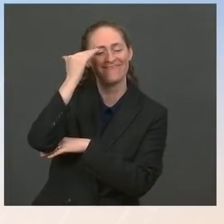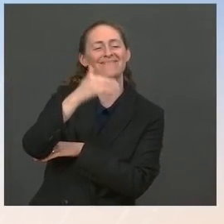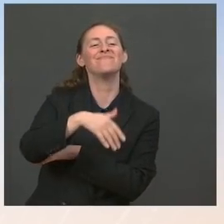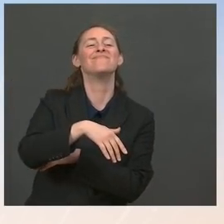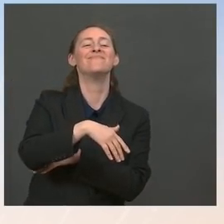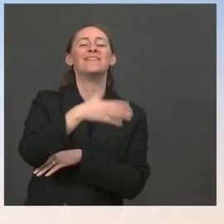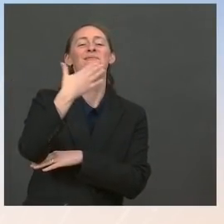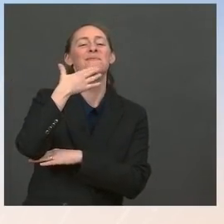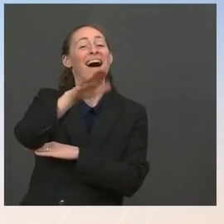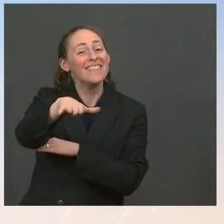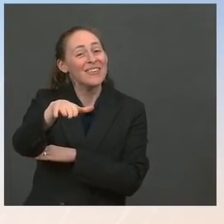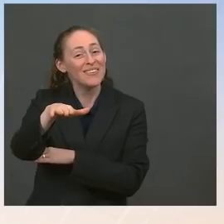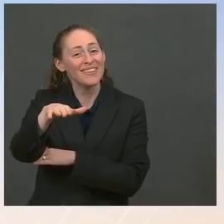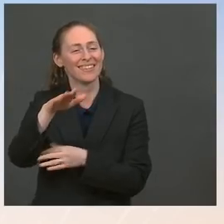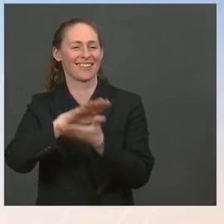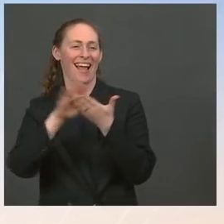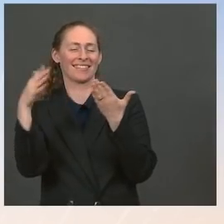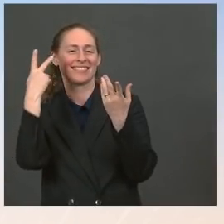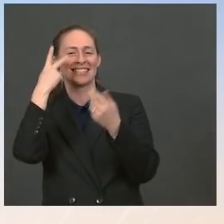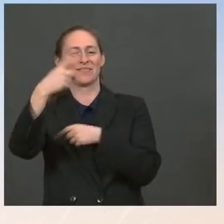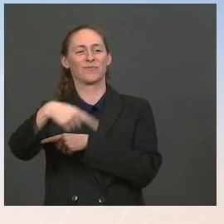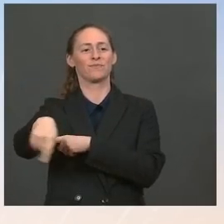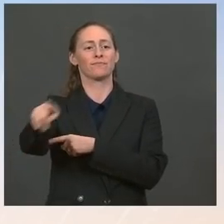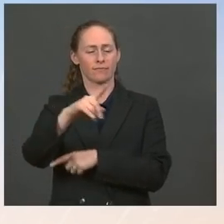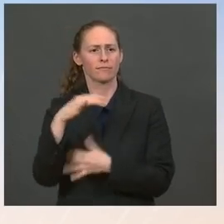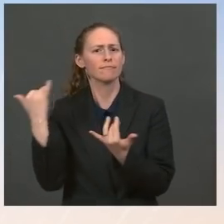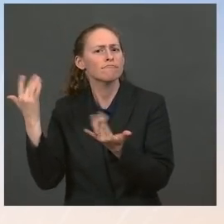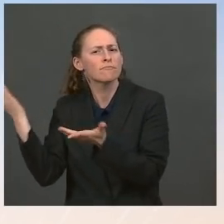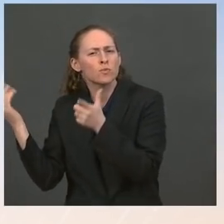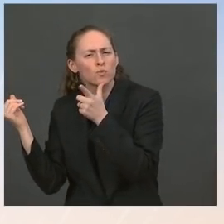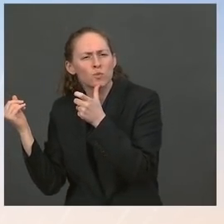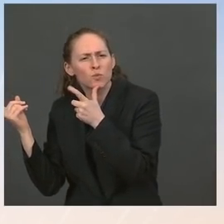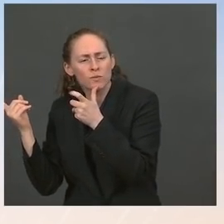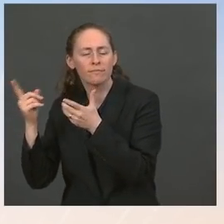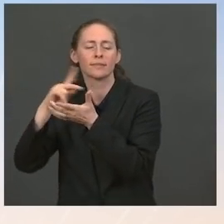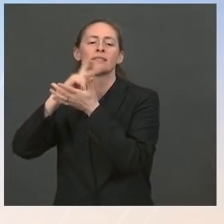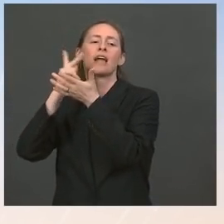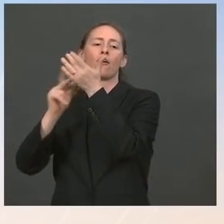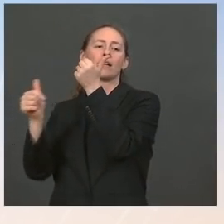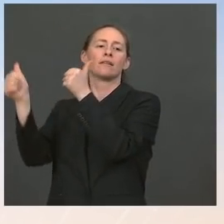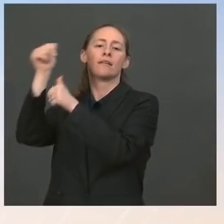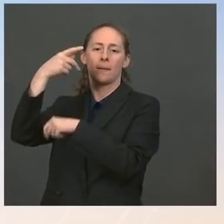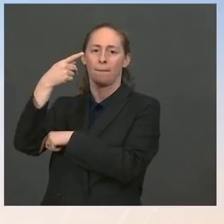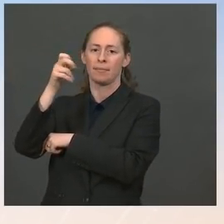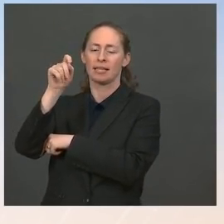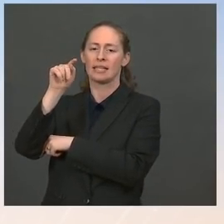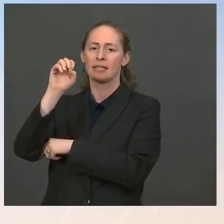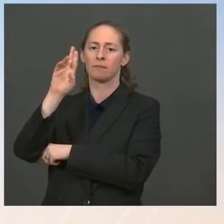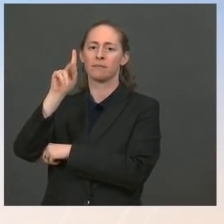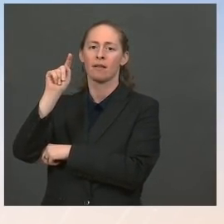Joining us today, Transportation Secretary Pete Buttigieg, who -- surprise, surprise -- is here to talk about